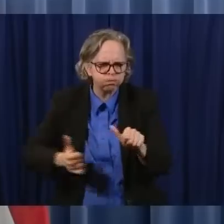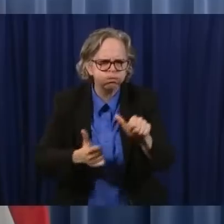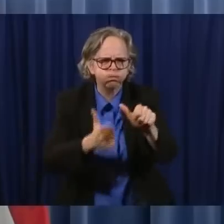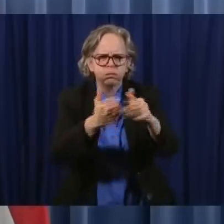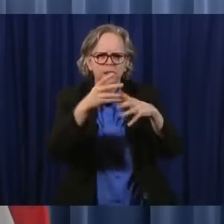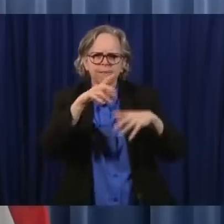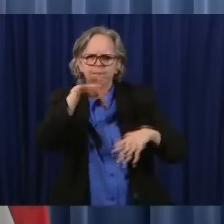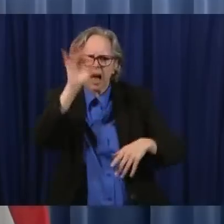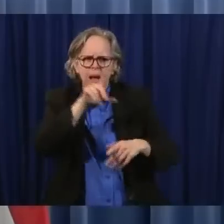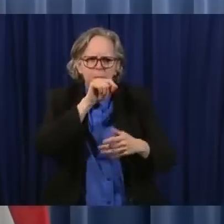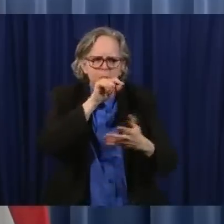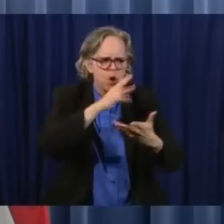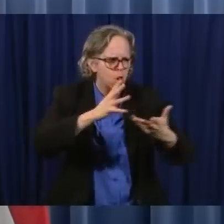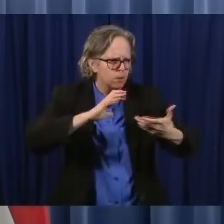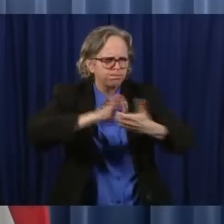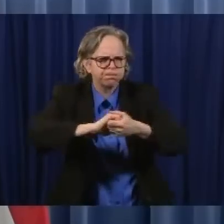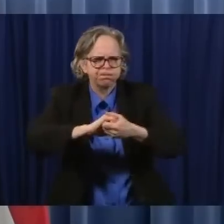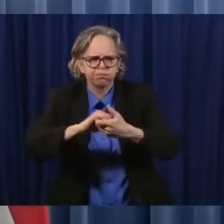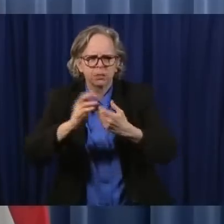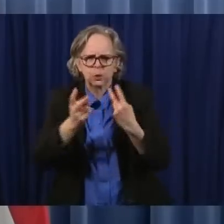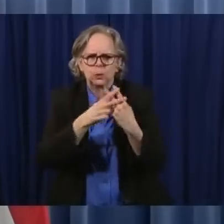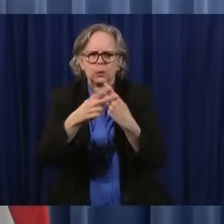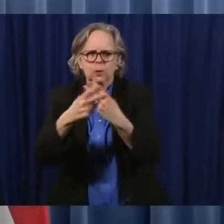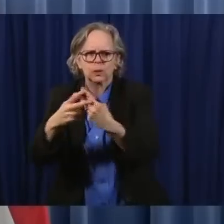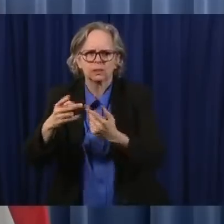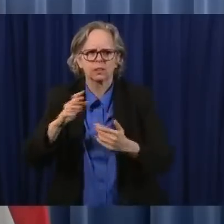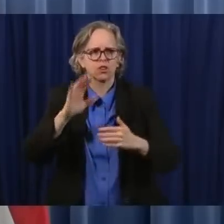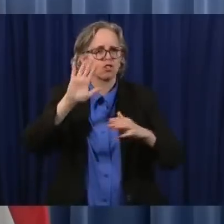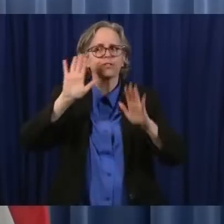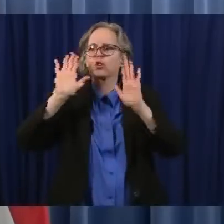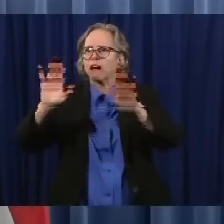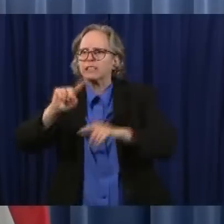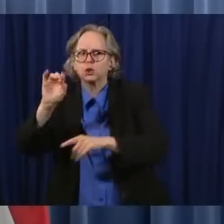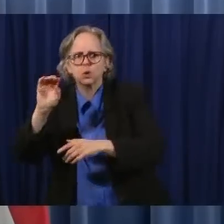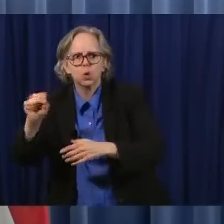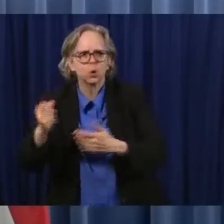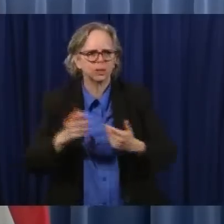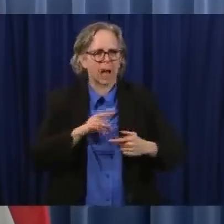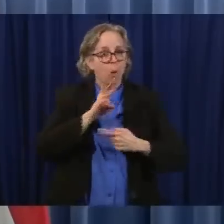ENDANGERED SPECIES. THANKS TO ABOUT EAGLE CONVERSATION PROGRAM THAT INCLUDED HABITAT ACQUISITION